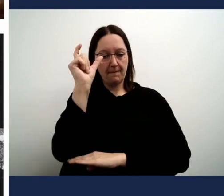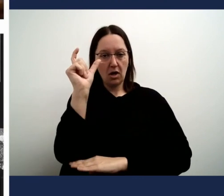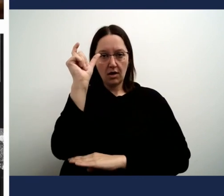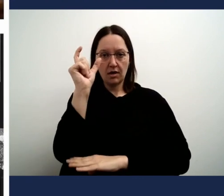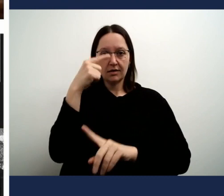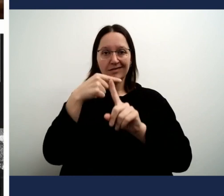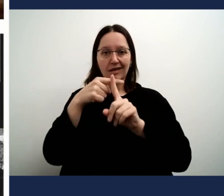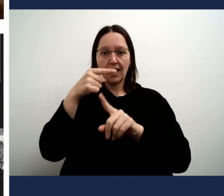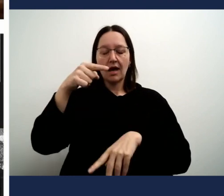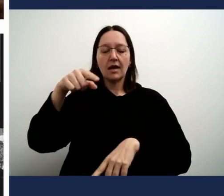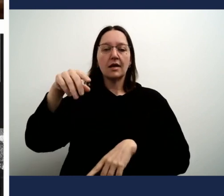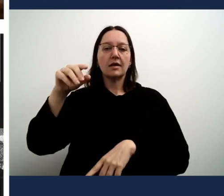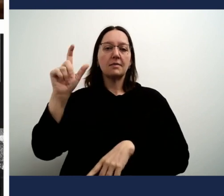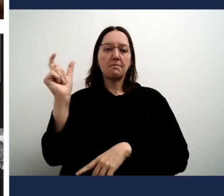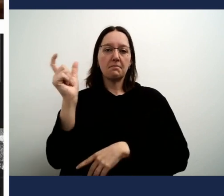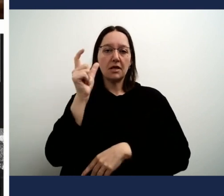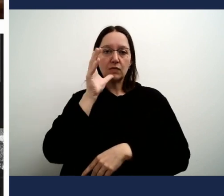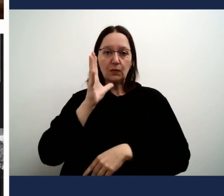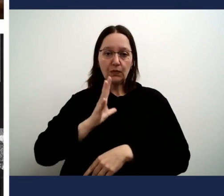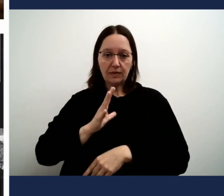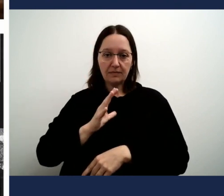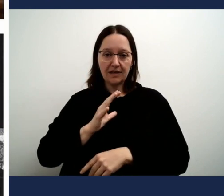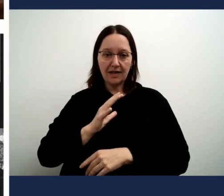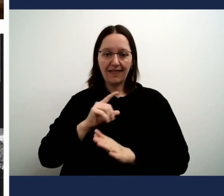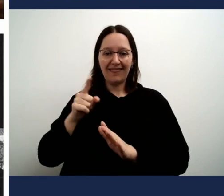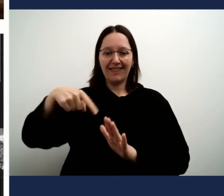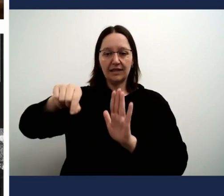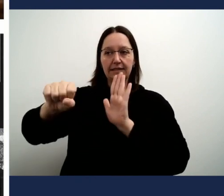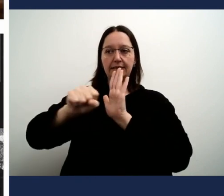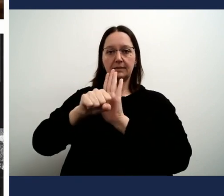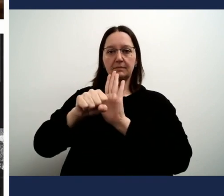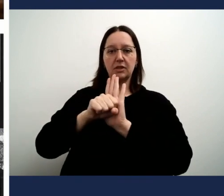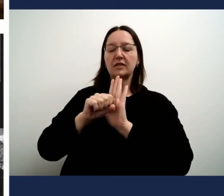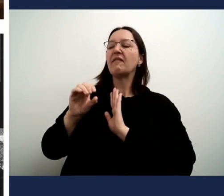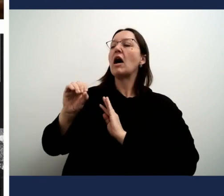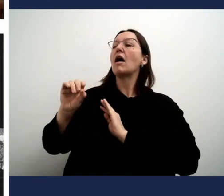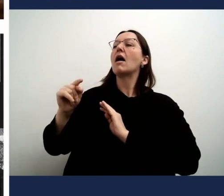erased Palestinians in the past